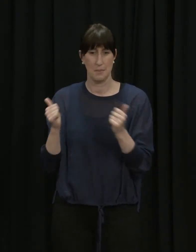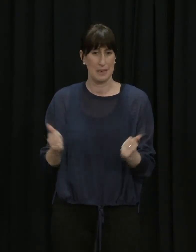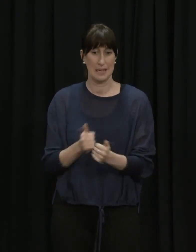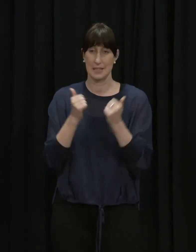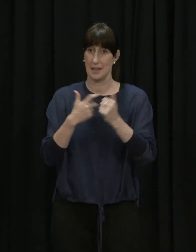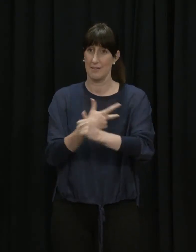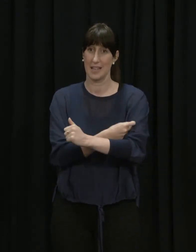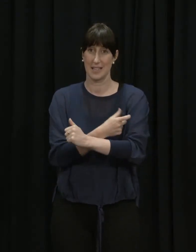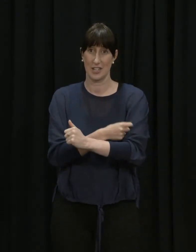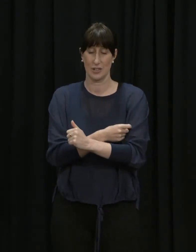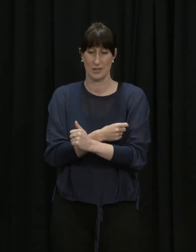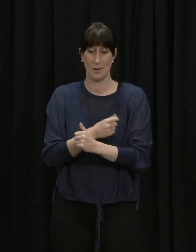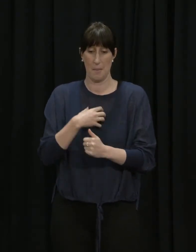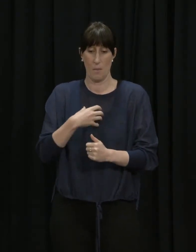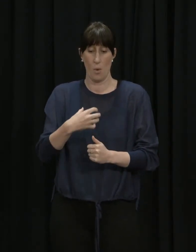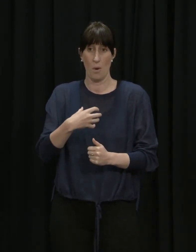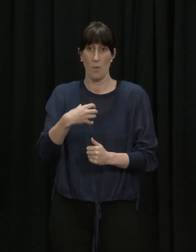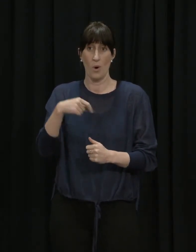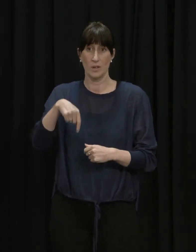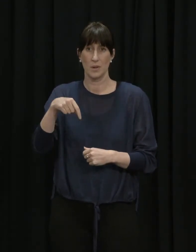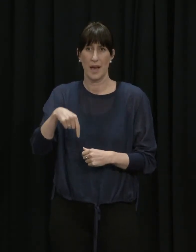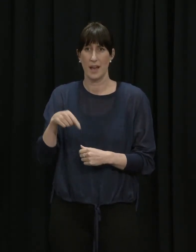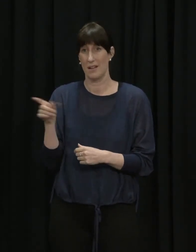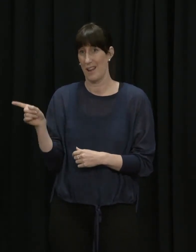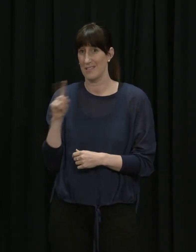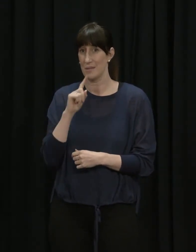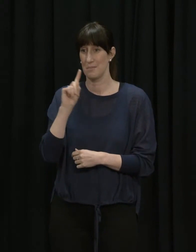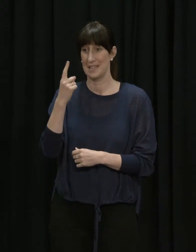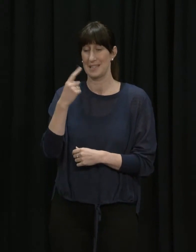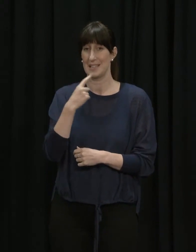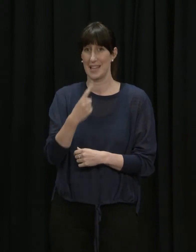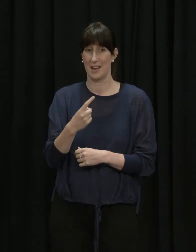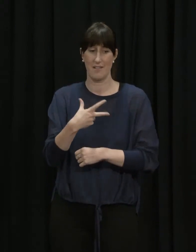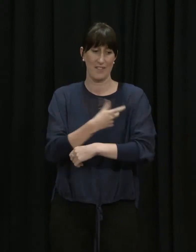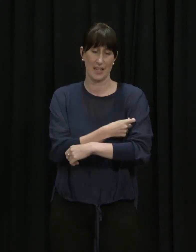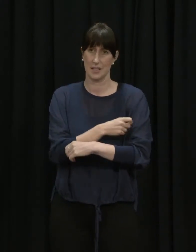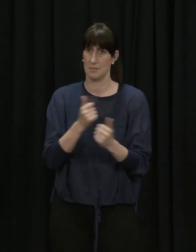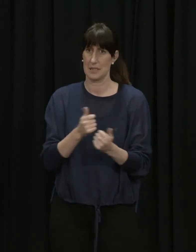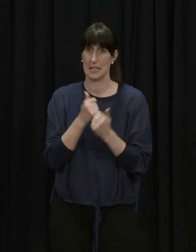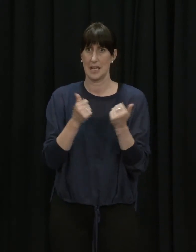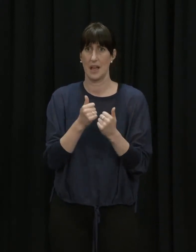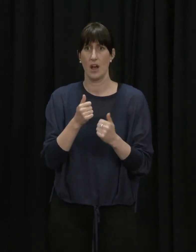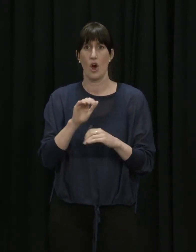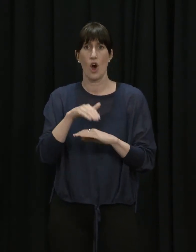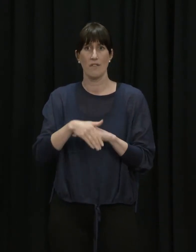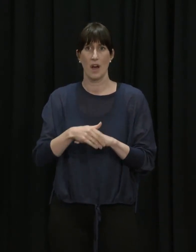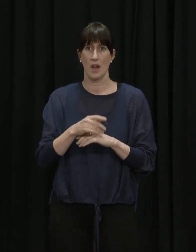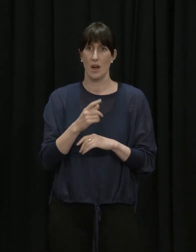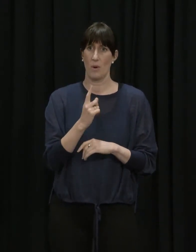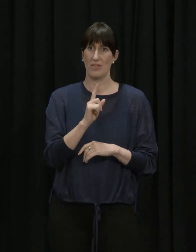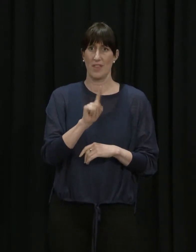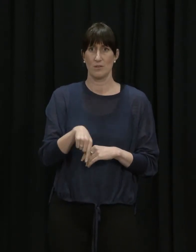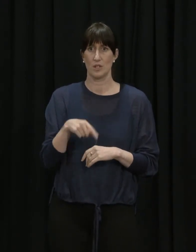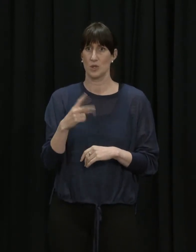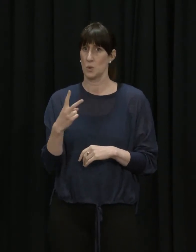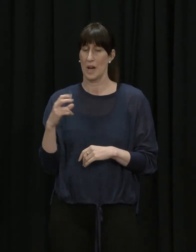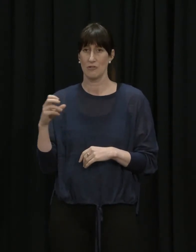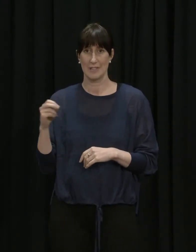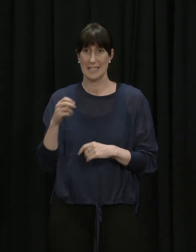vaccination yesterday.